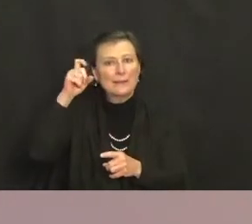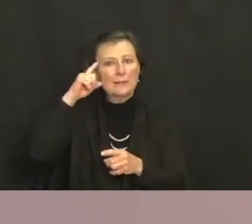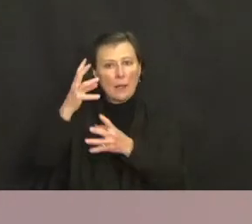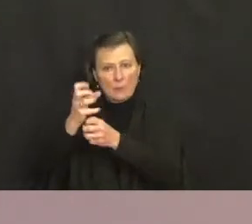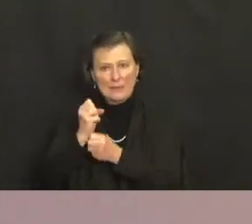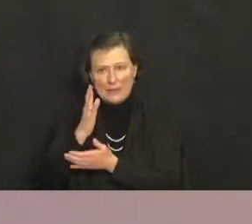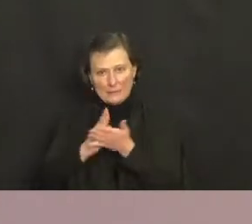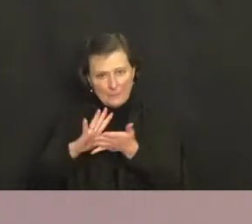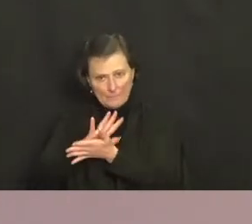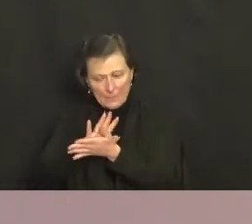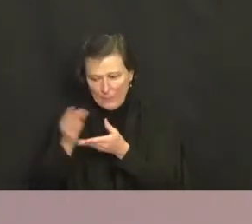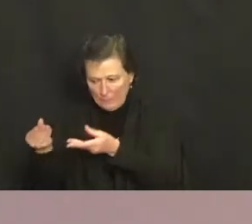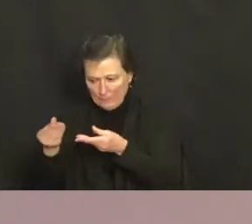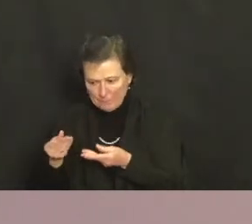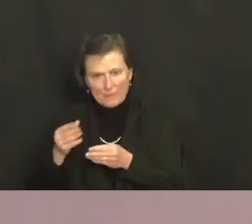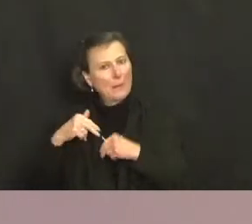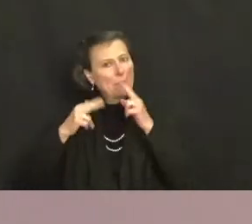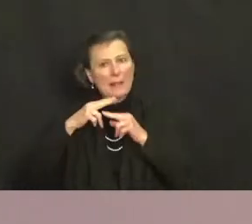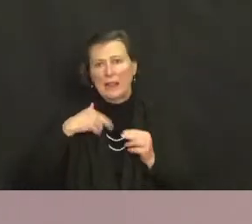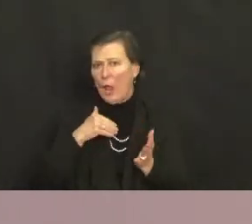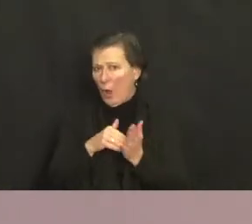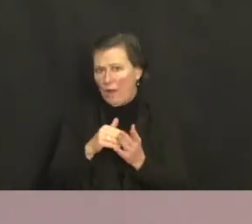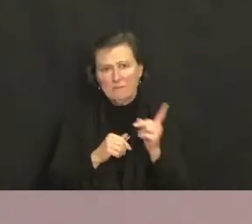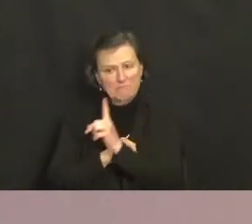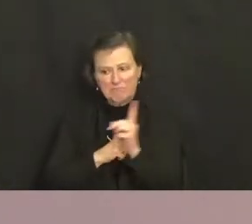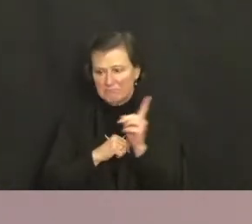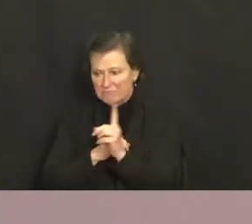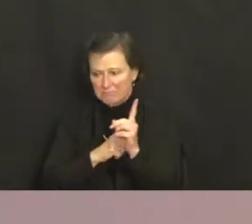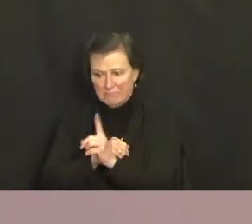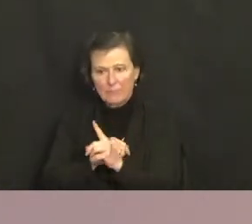It's a building I had often been in but this time was different.